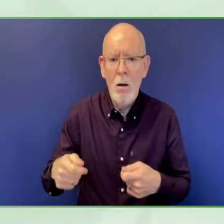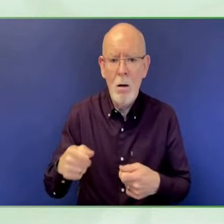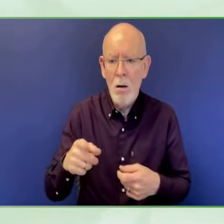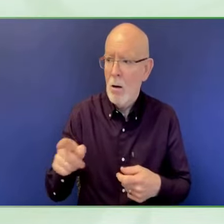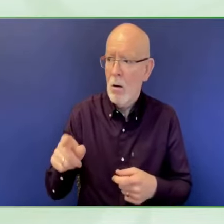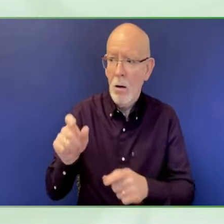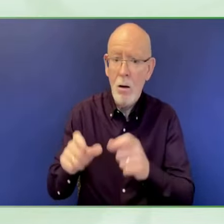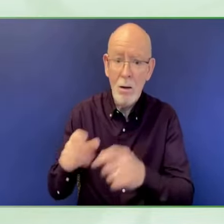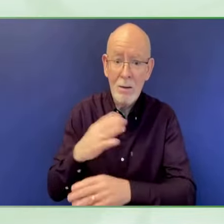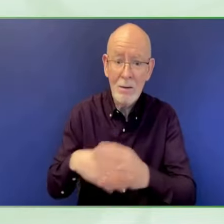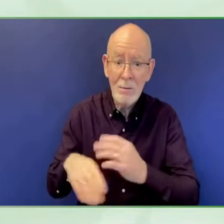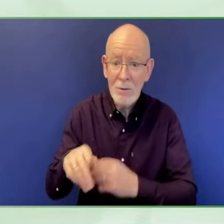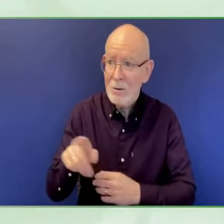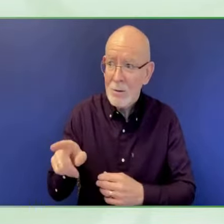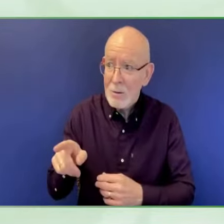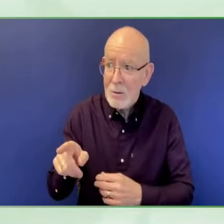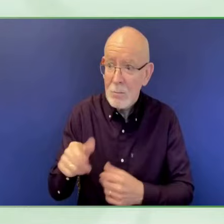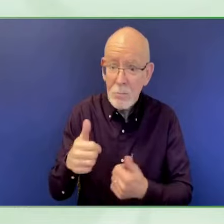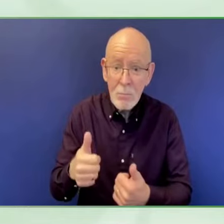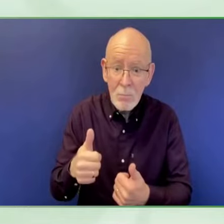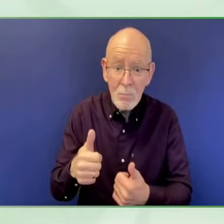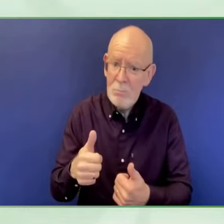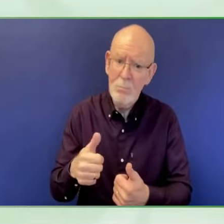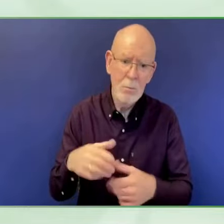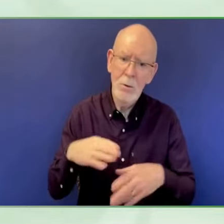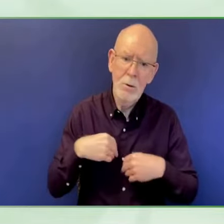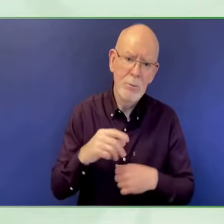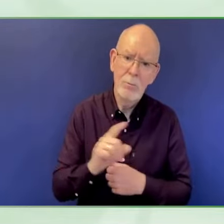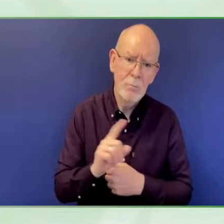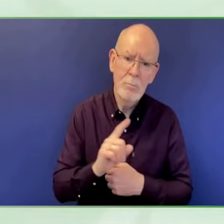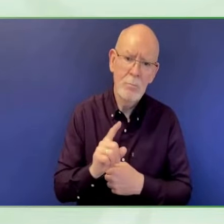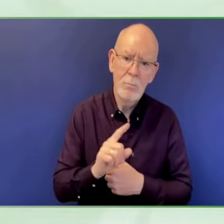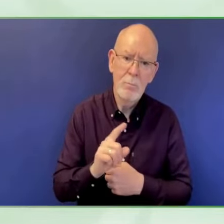It deprives us of our legal capacity.